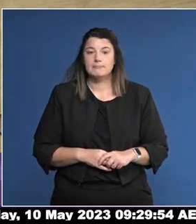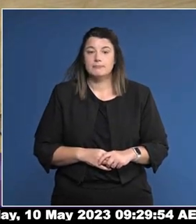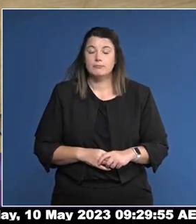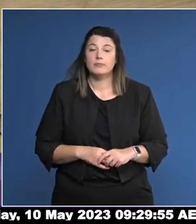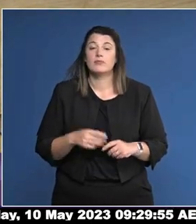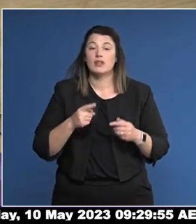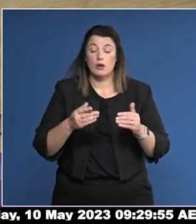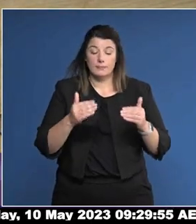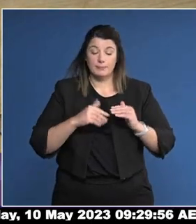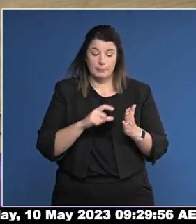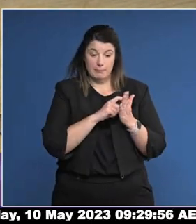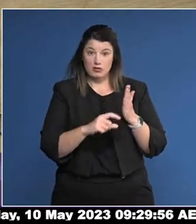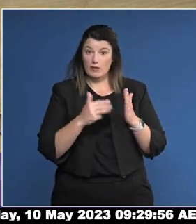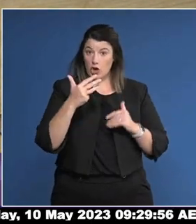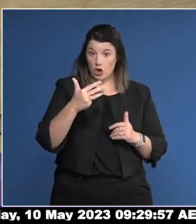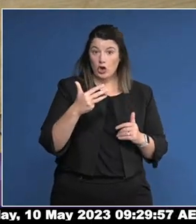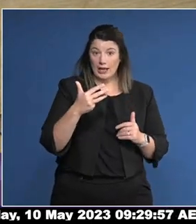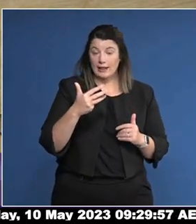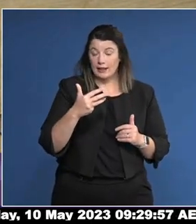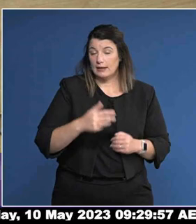Yes. MS EASTMAN: And you tell the Royal Commission that the department's